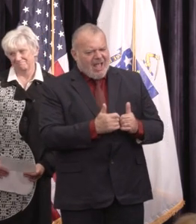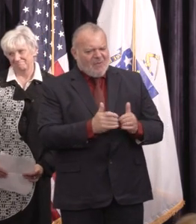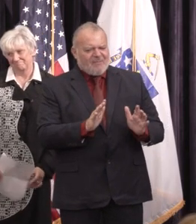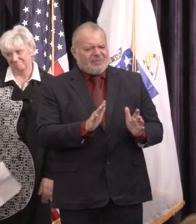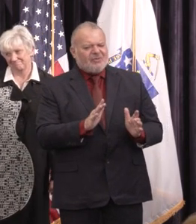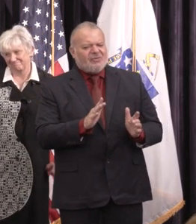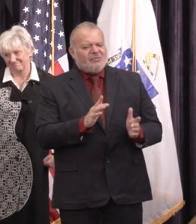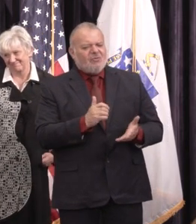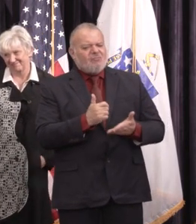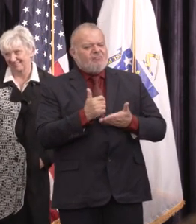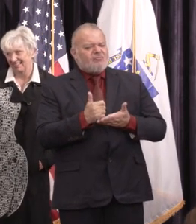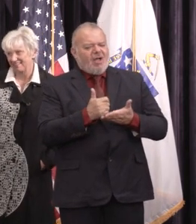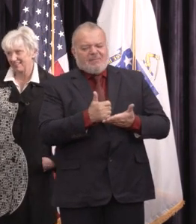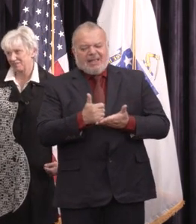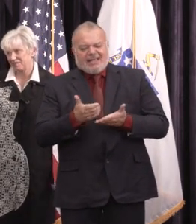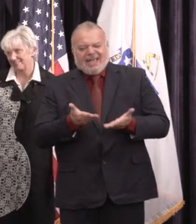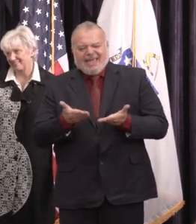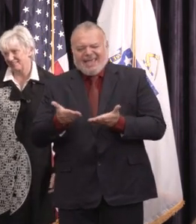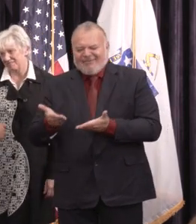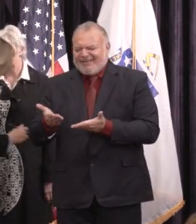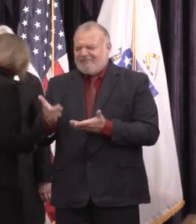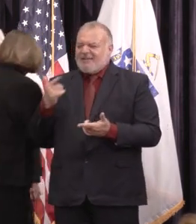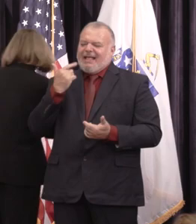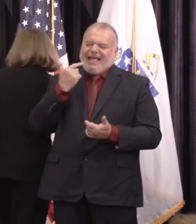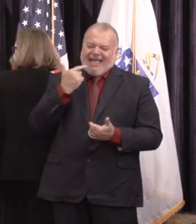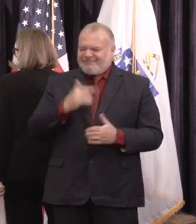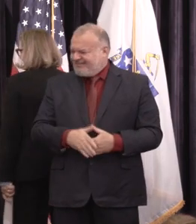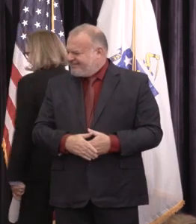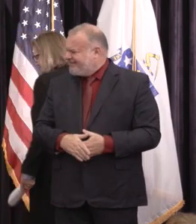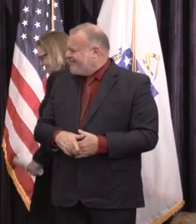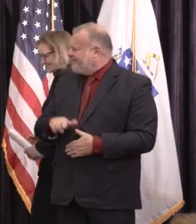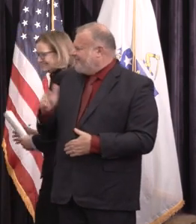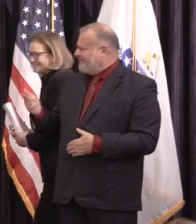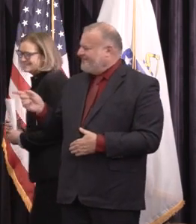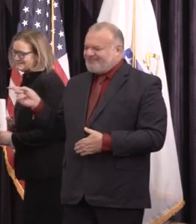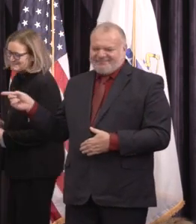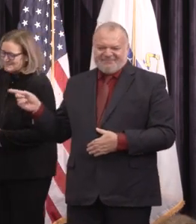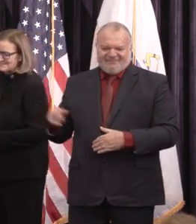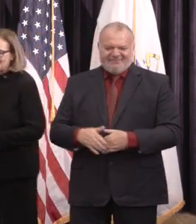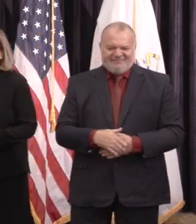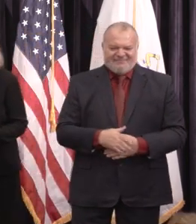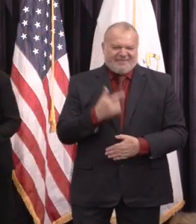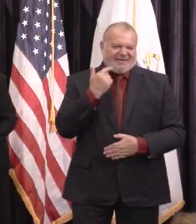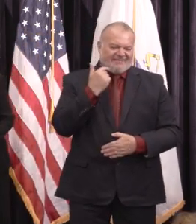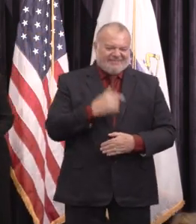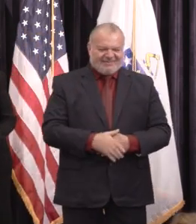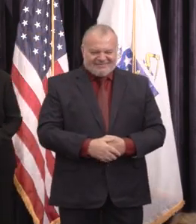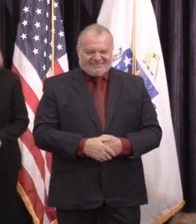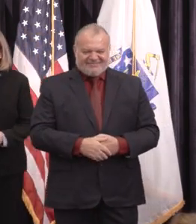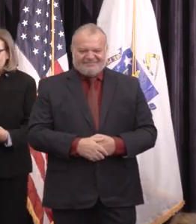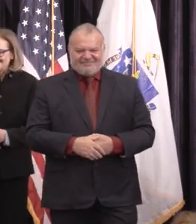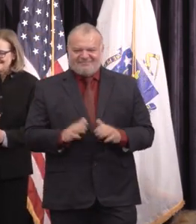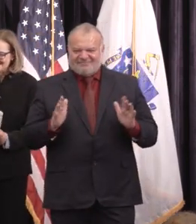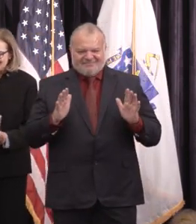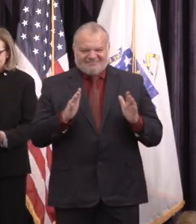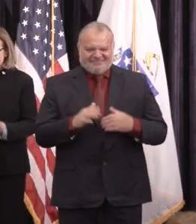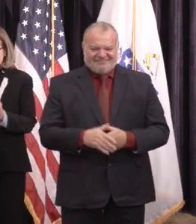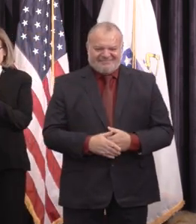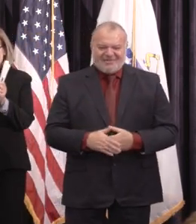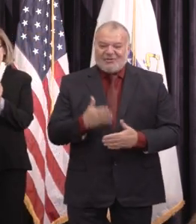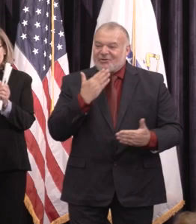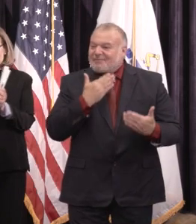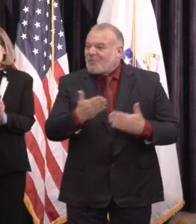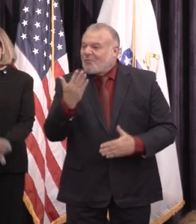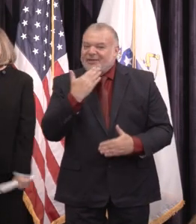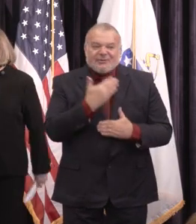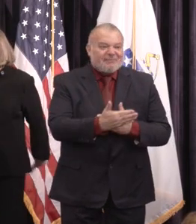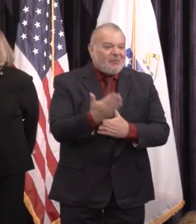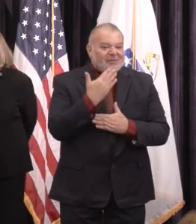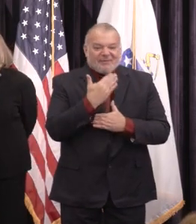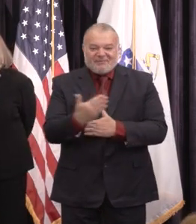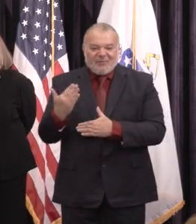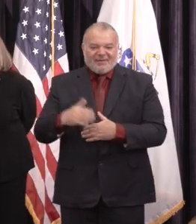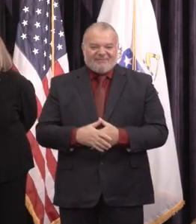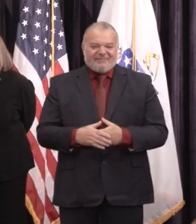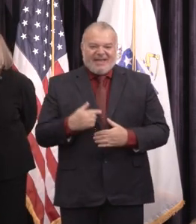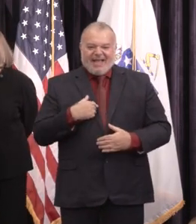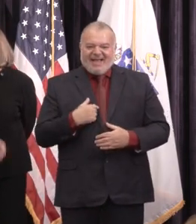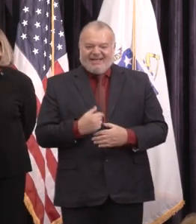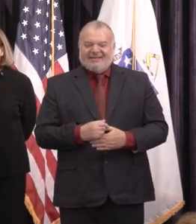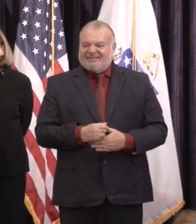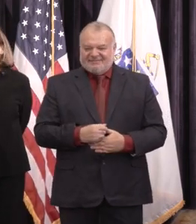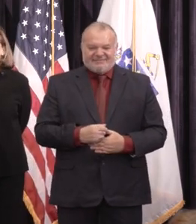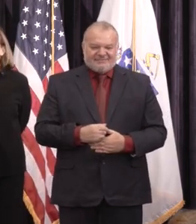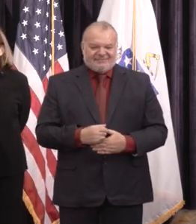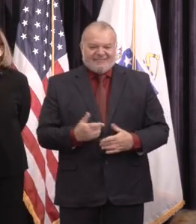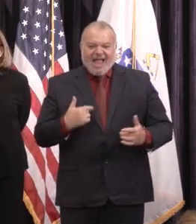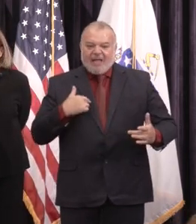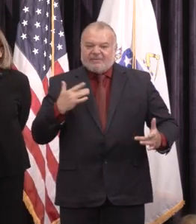and got us to today. >> Good morning. Good morning. I am so excited to say MassAbility. I